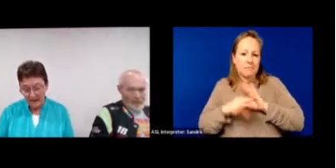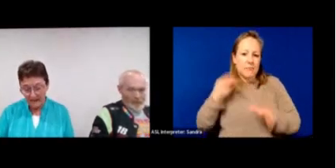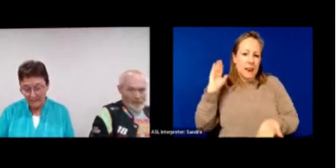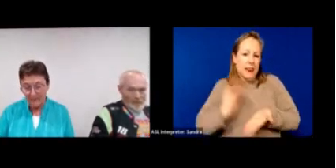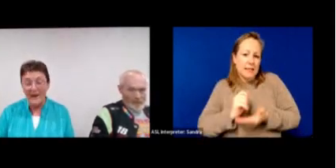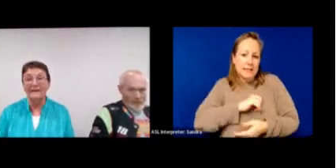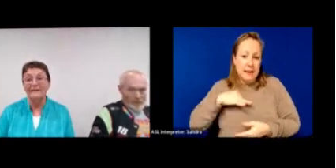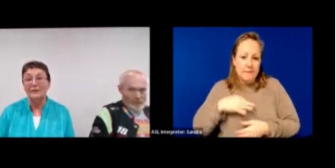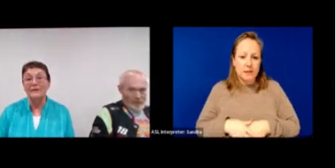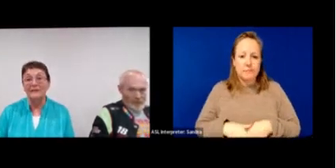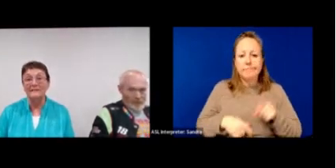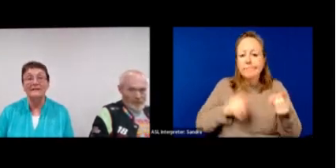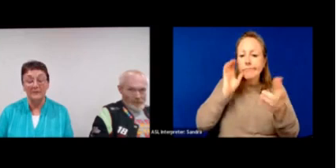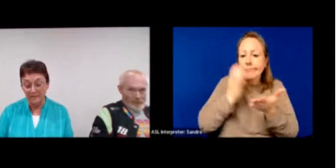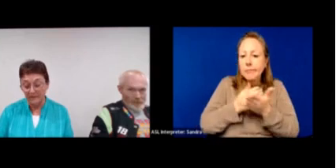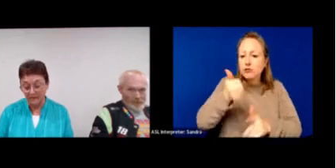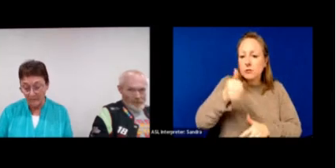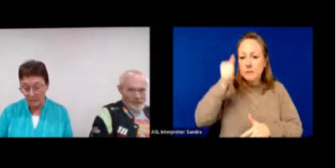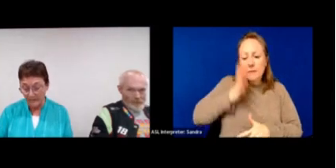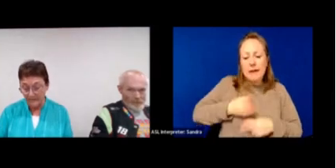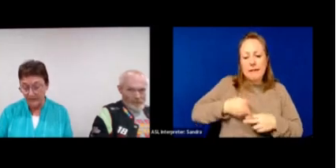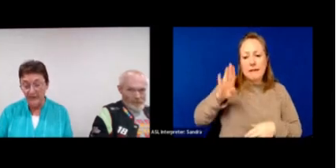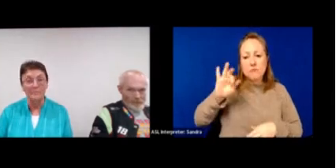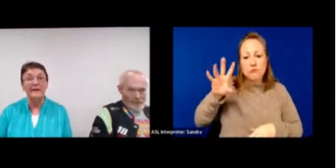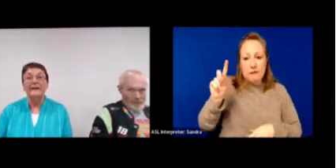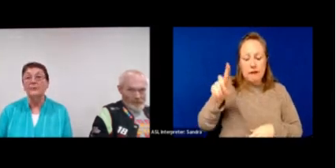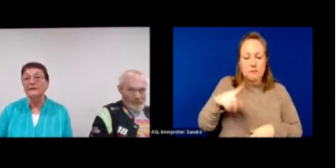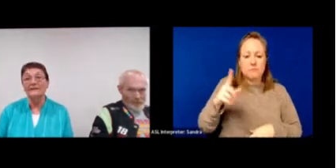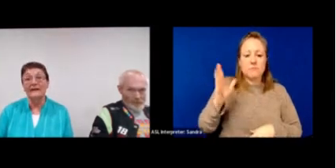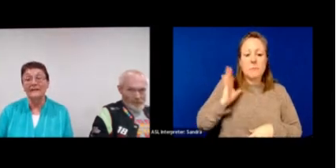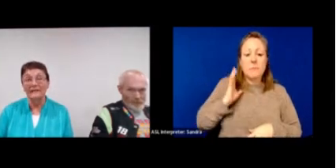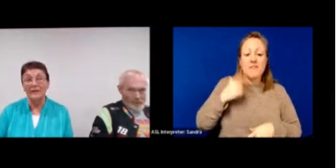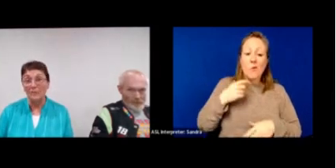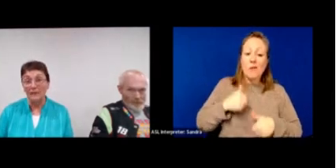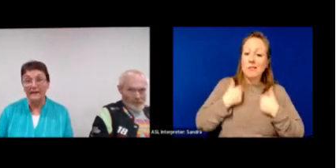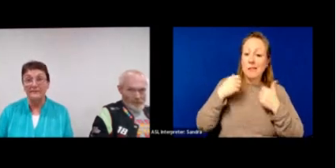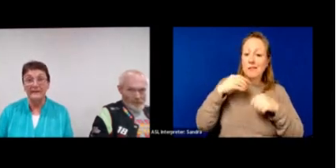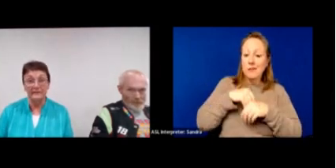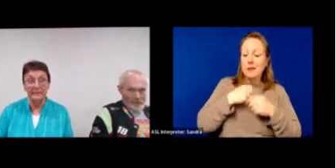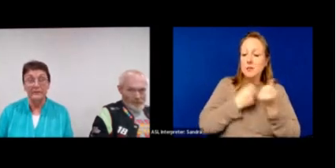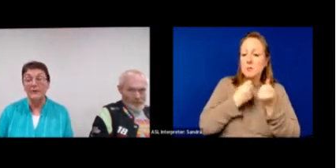And Brad in 2018, was living in a supportive living home. He really didn't like his home life. He lived with two